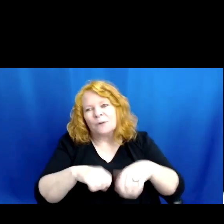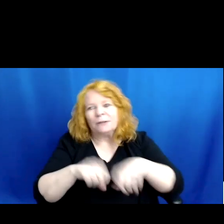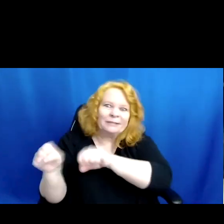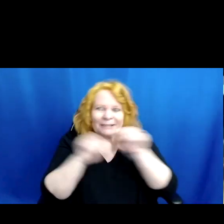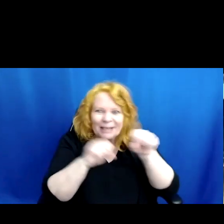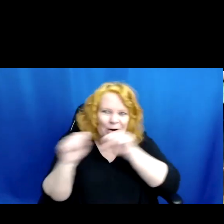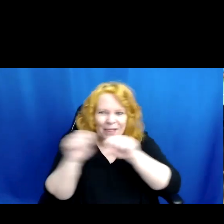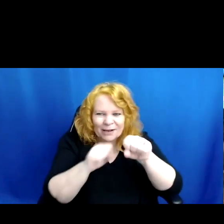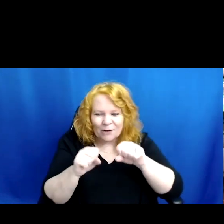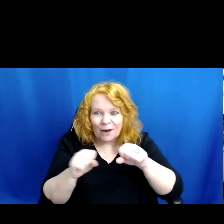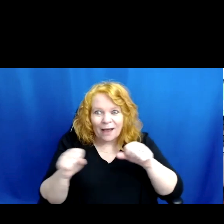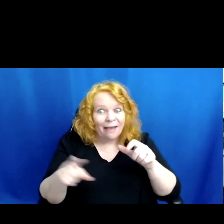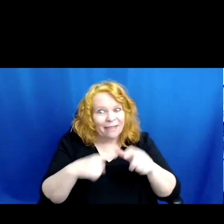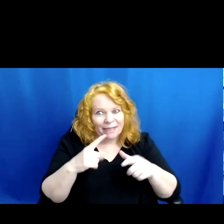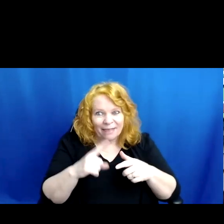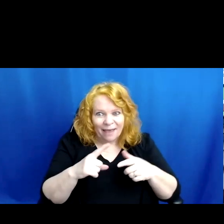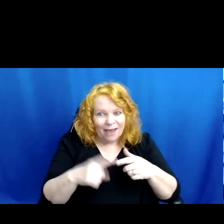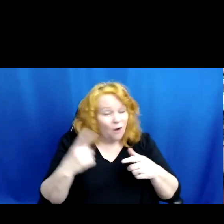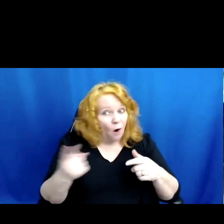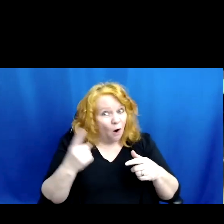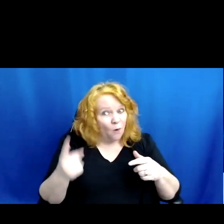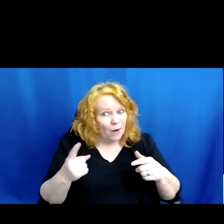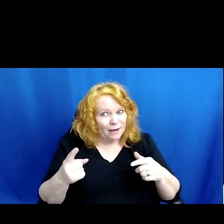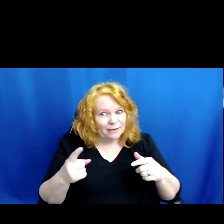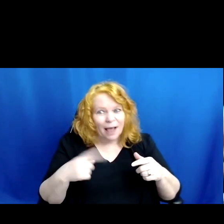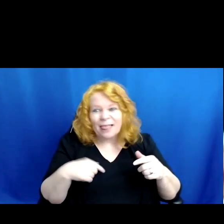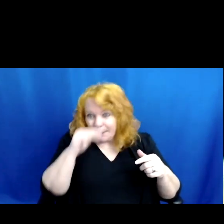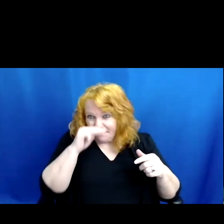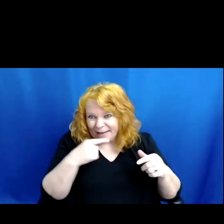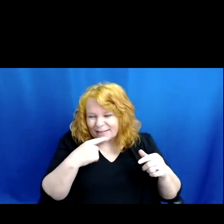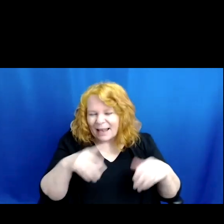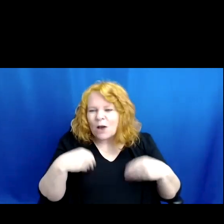As Megan said, we are going to give out name calls to the children.